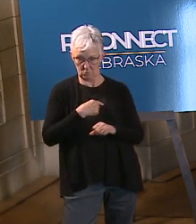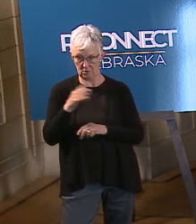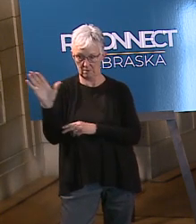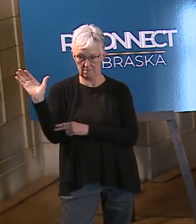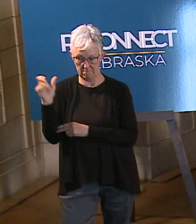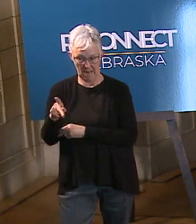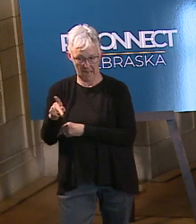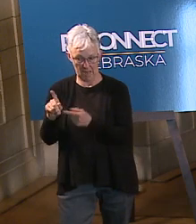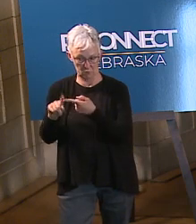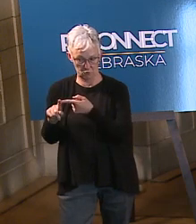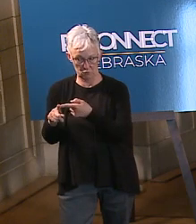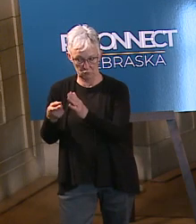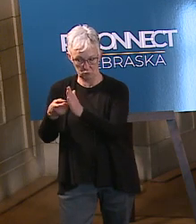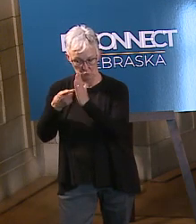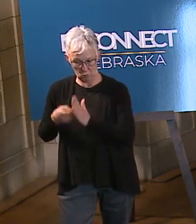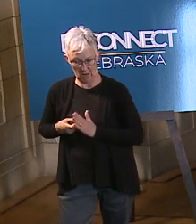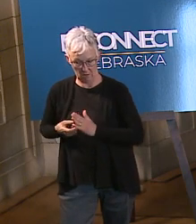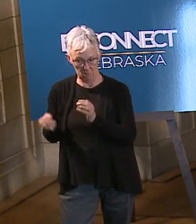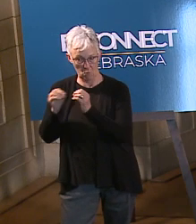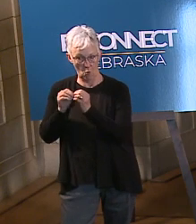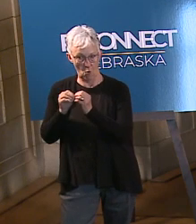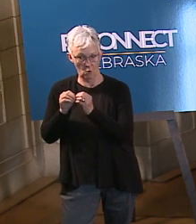BACK EXECUTIVE ORDERS AND SO